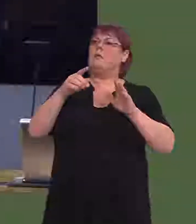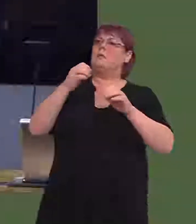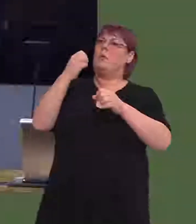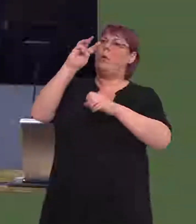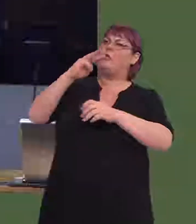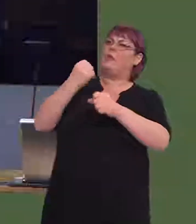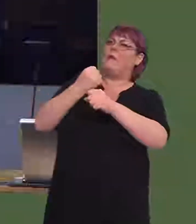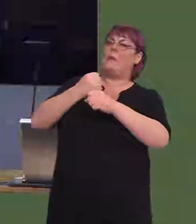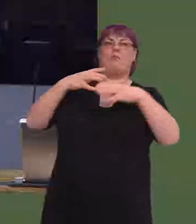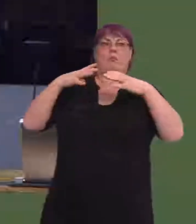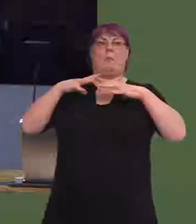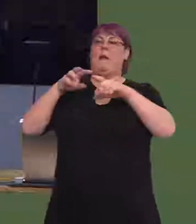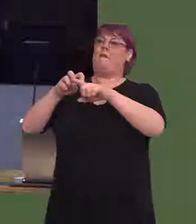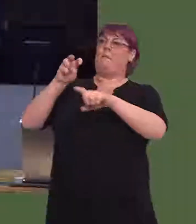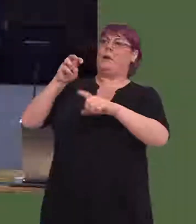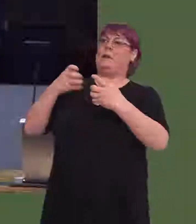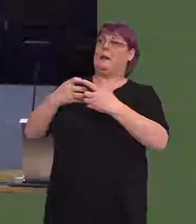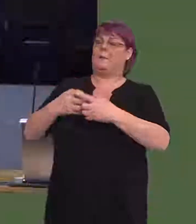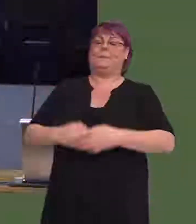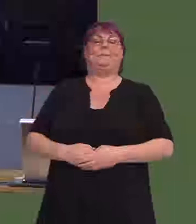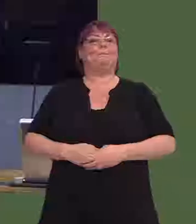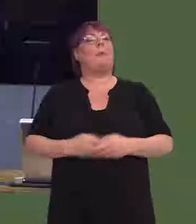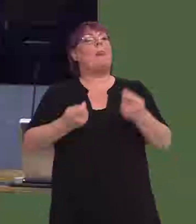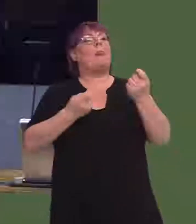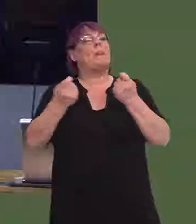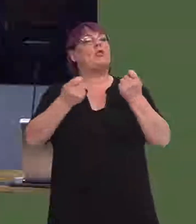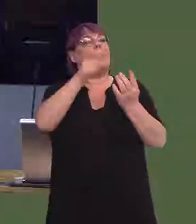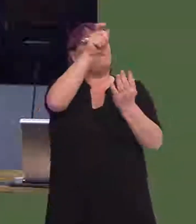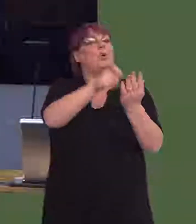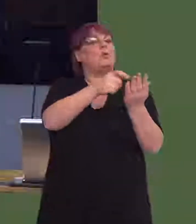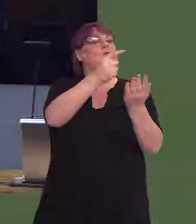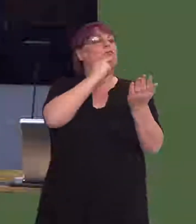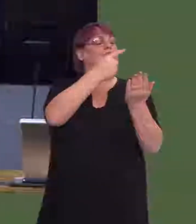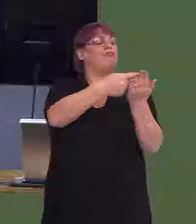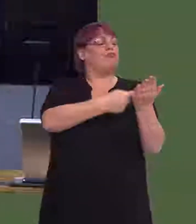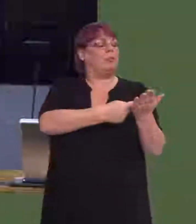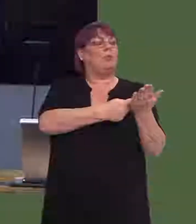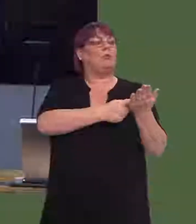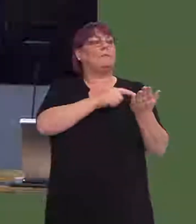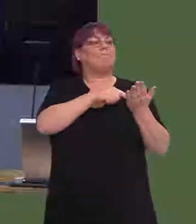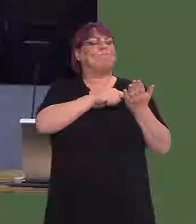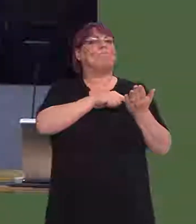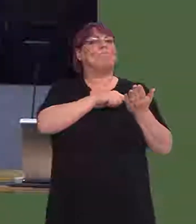In the Chairman's introduction to the report, as she said, there is a need for the Welsh